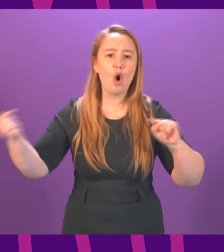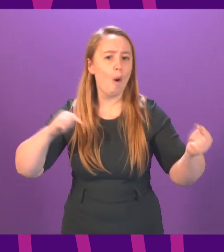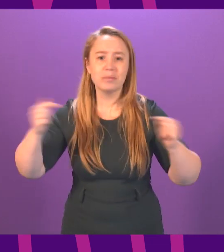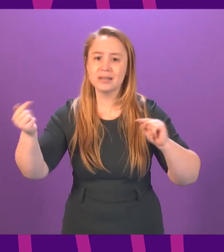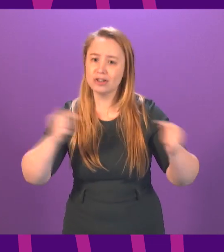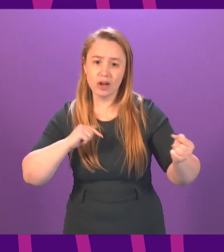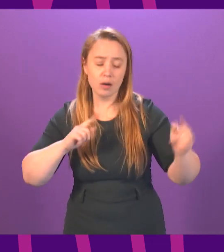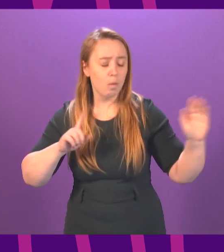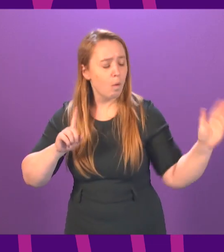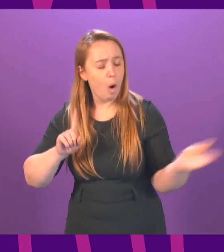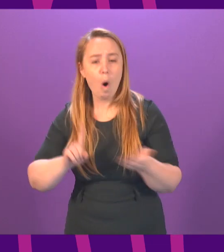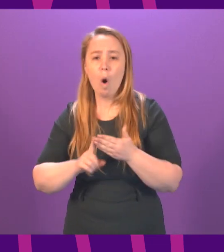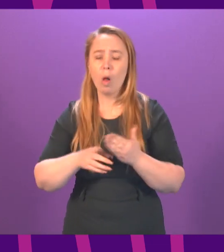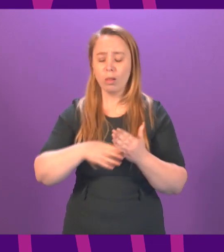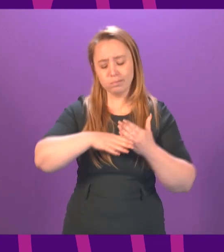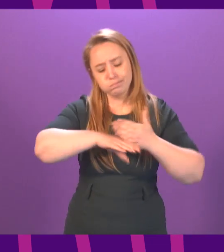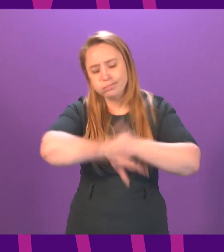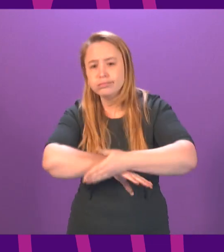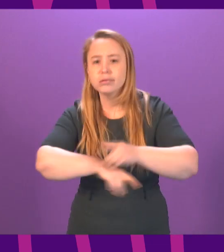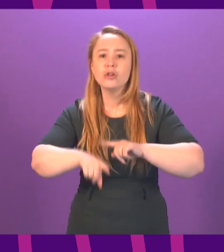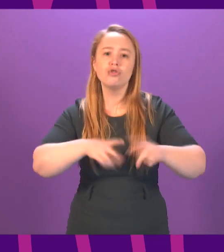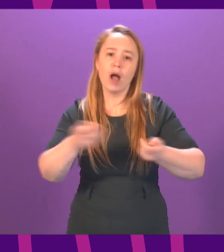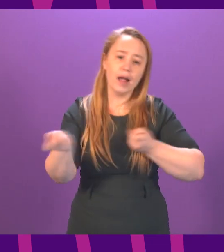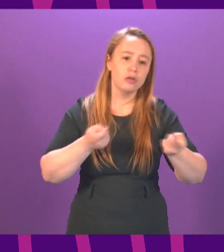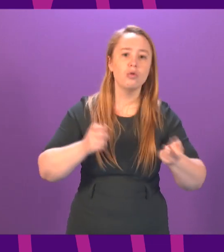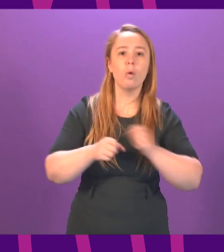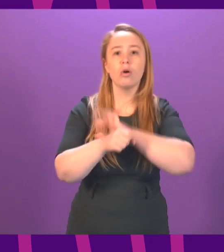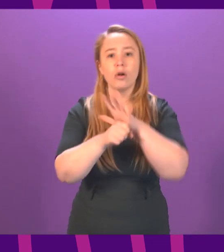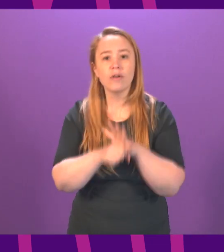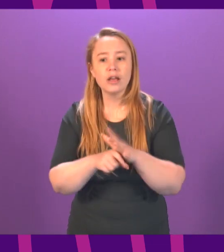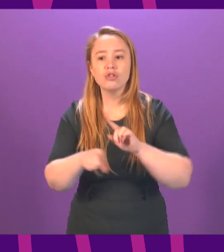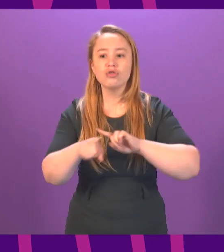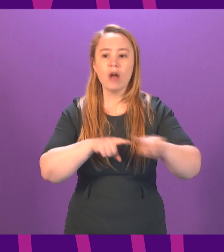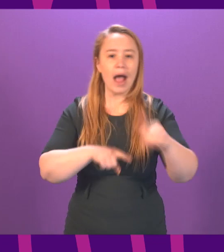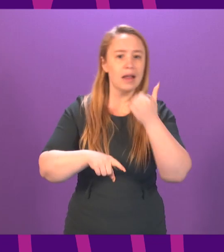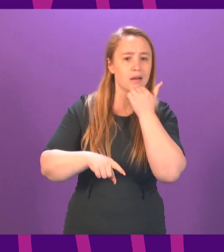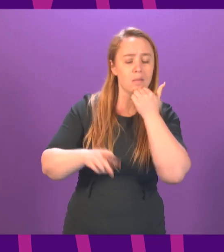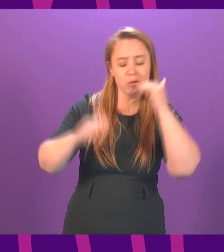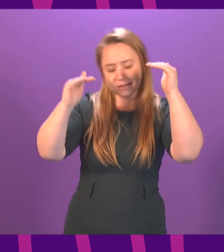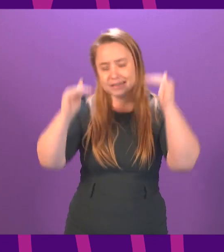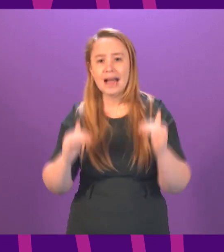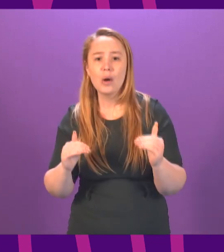really hard to control the virus and get rates as low as possible. Throughout the